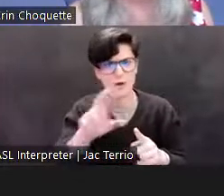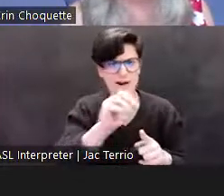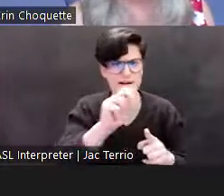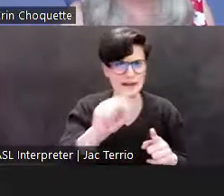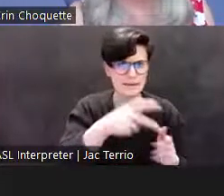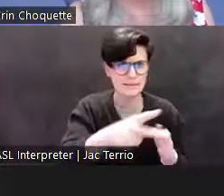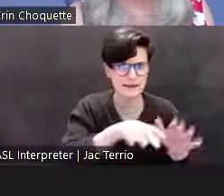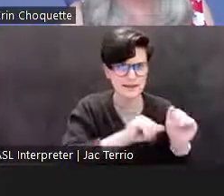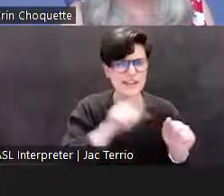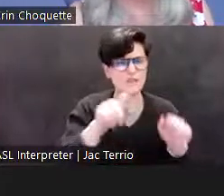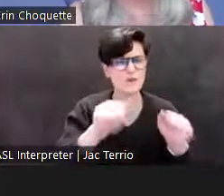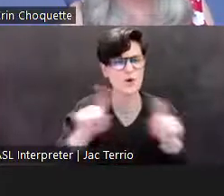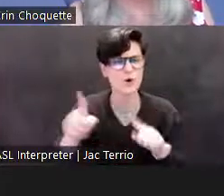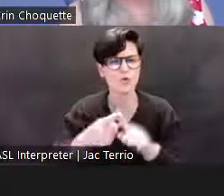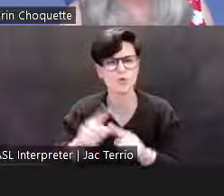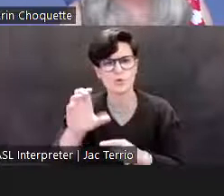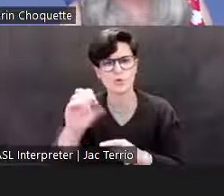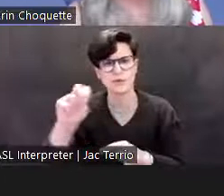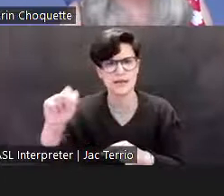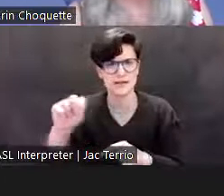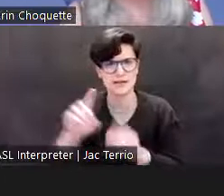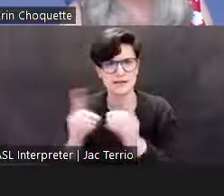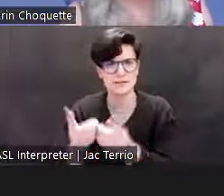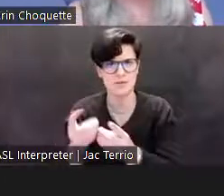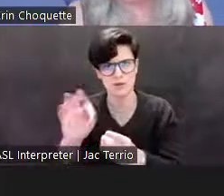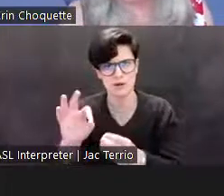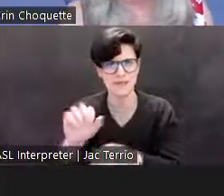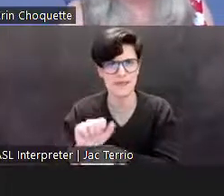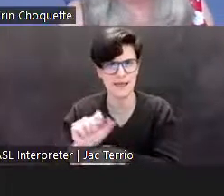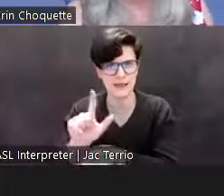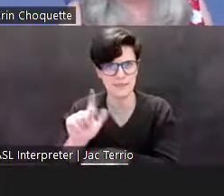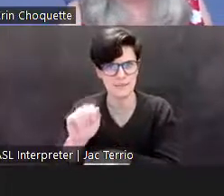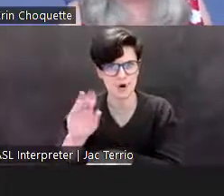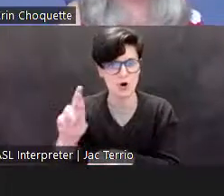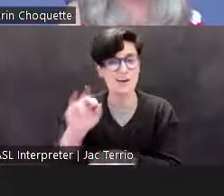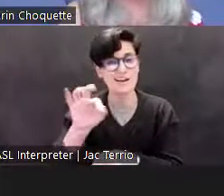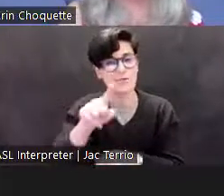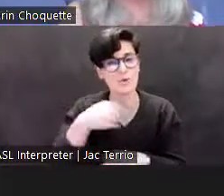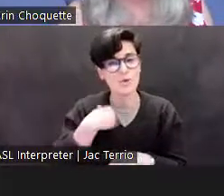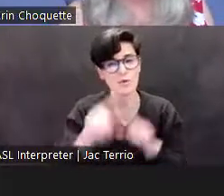of Labor. If you have questions about Federal Fmla, you would go to the Us.